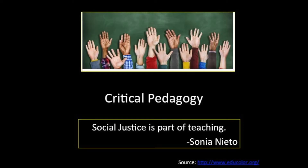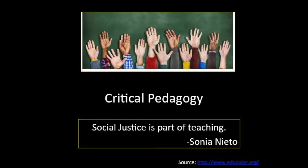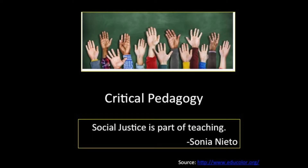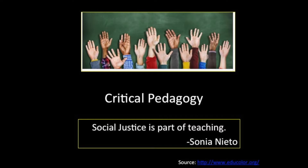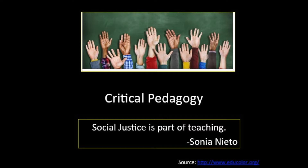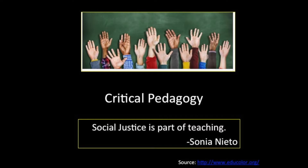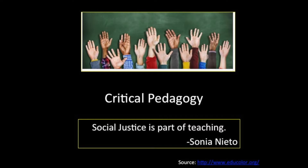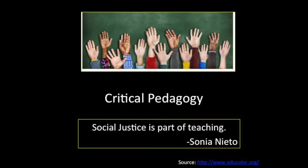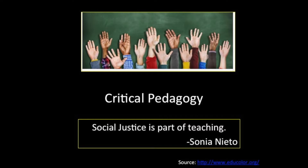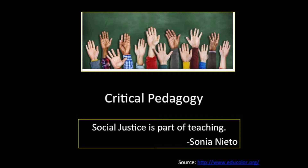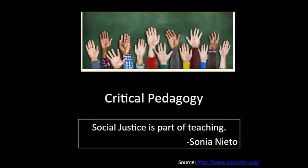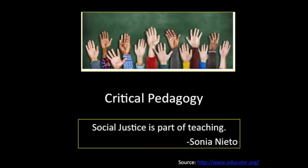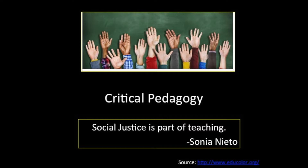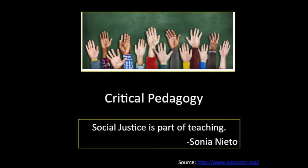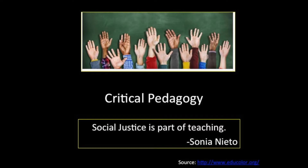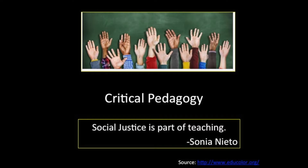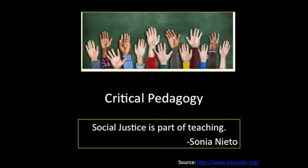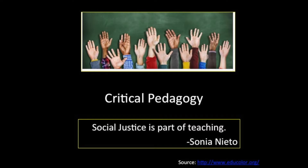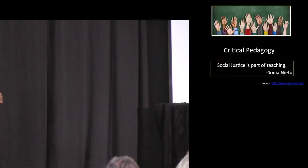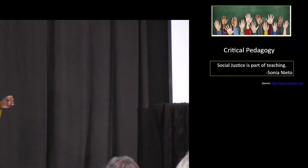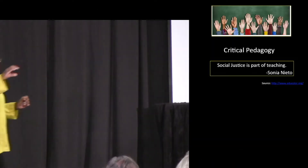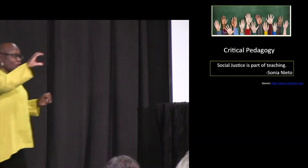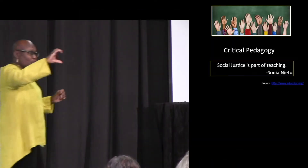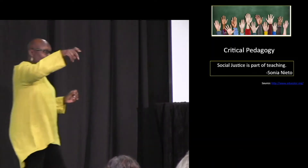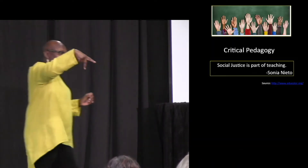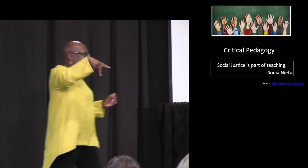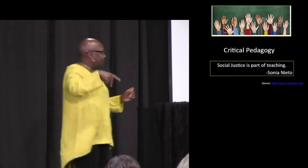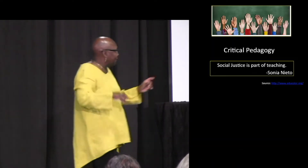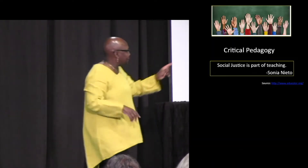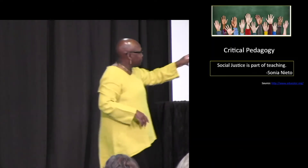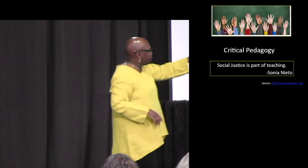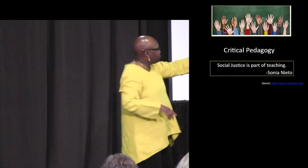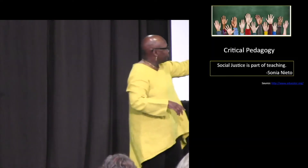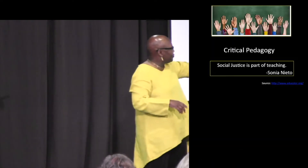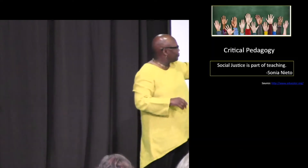How do we ensure follow-through for these children?